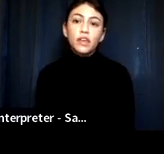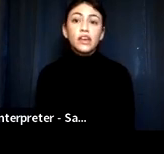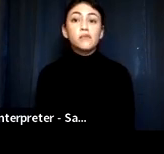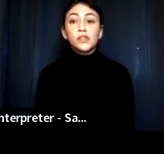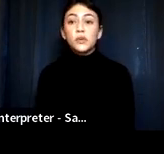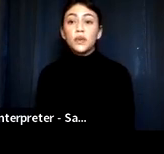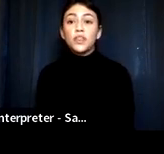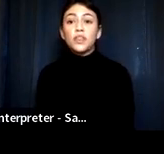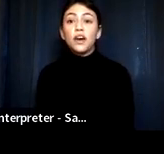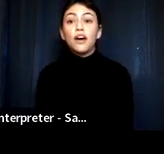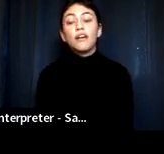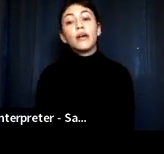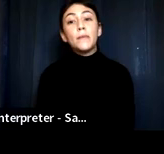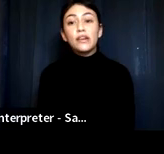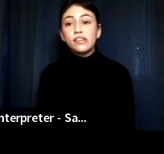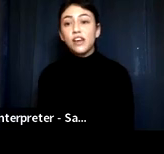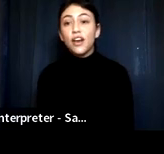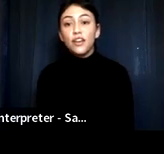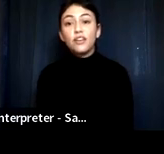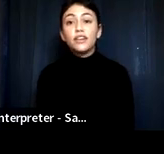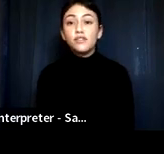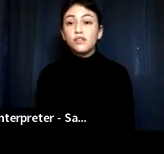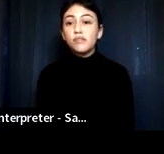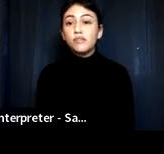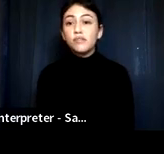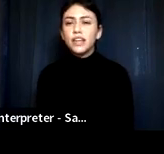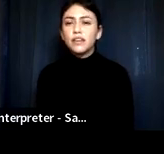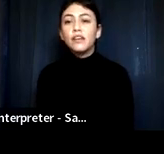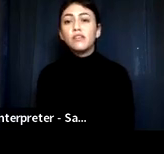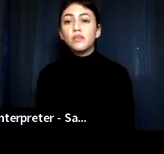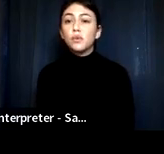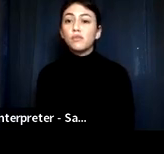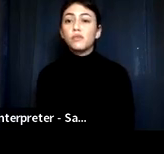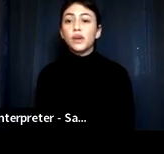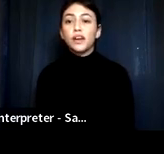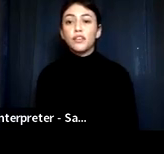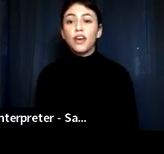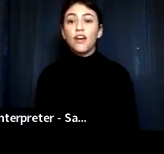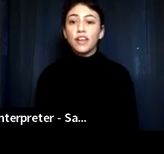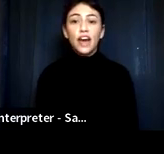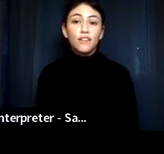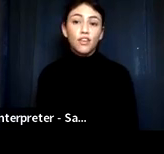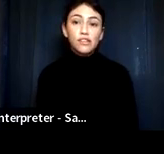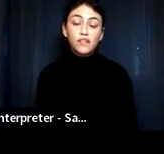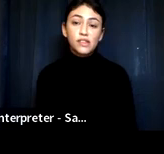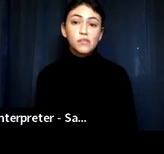Especially with, in comparison to other deaf students, might attend schools where they already have all the services provided.